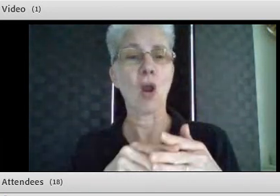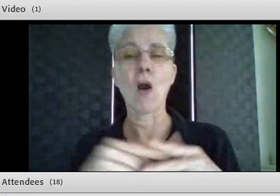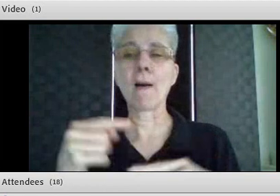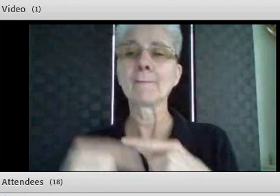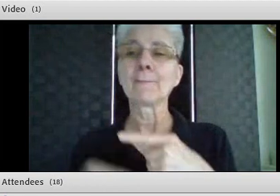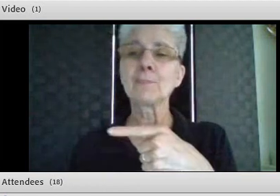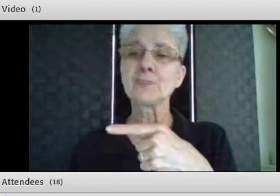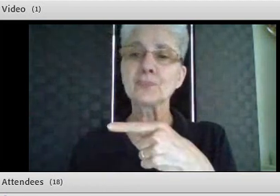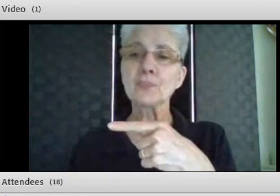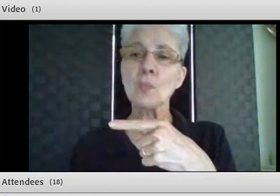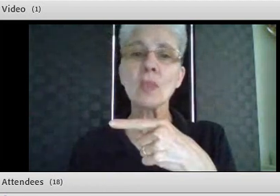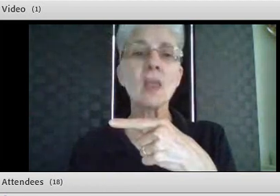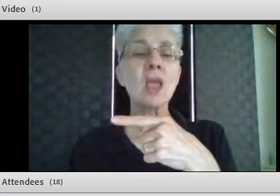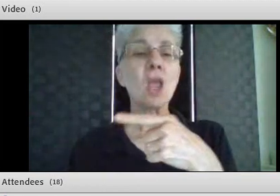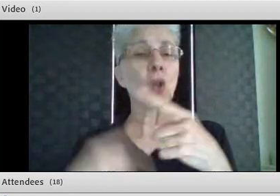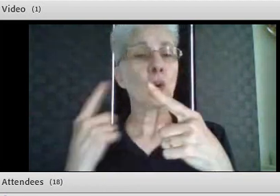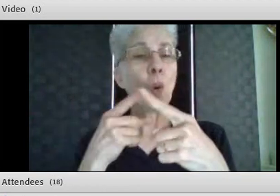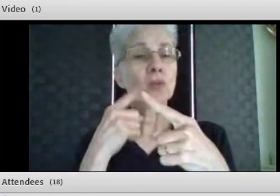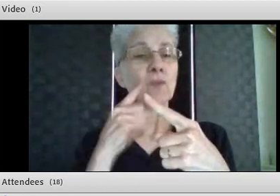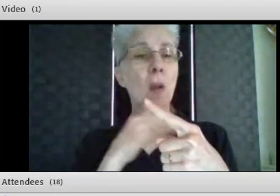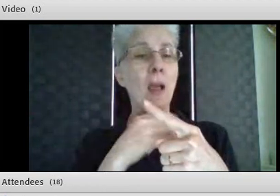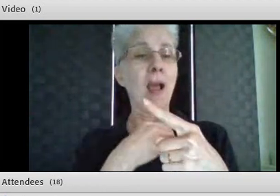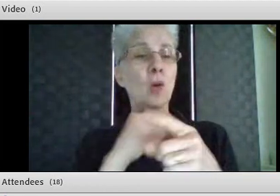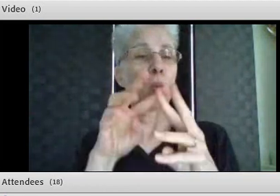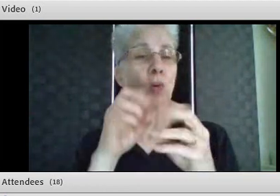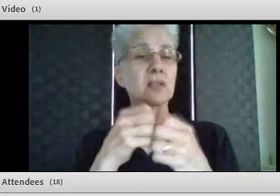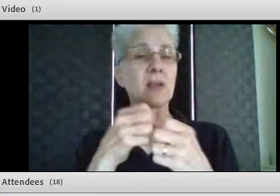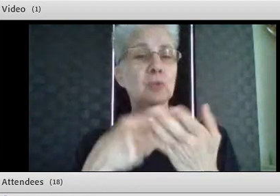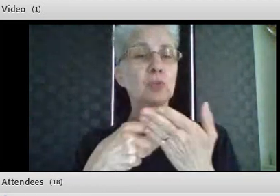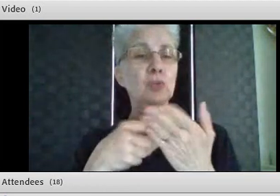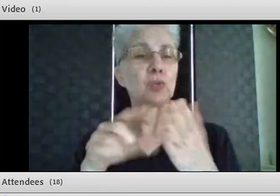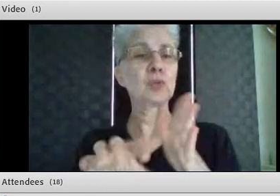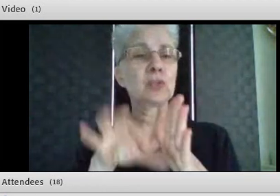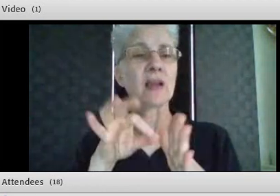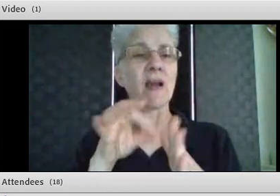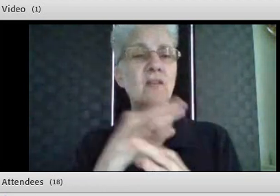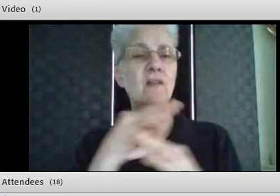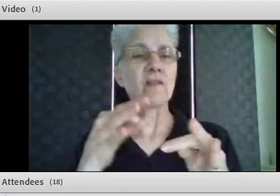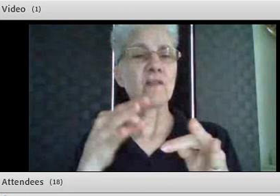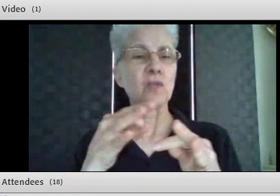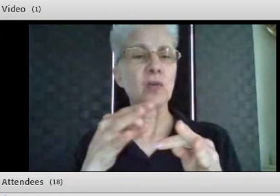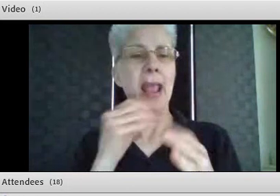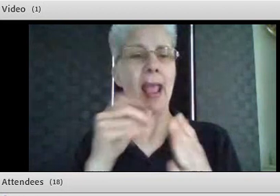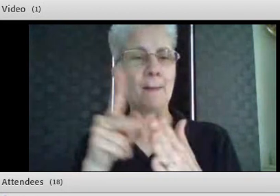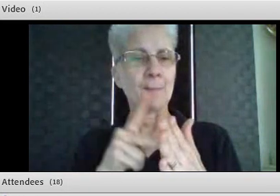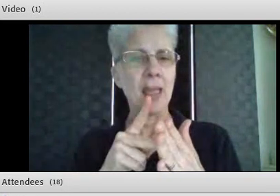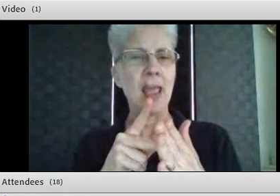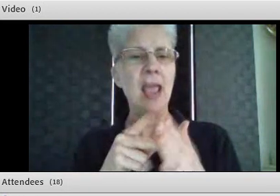So the goals for our workshop are to discover free and paid resources